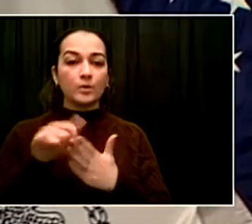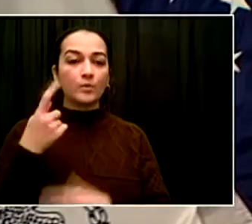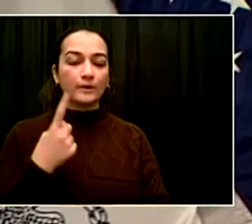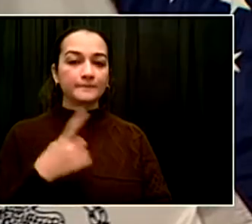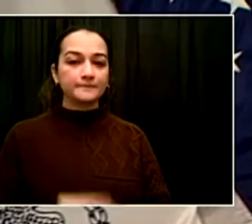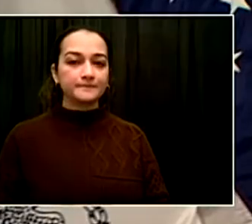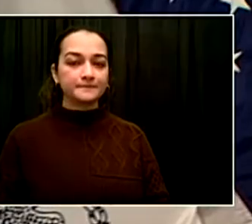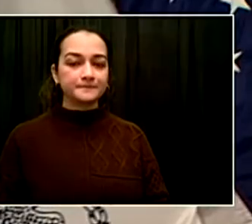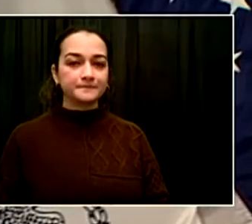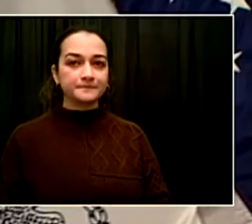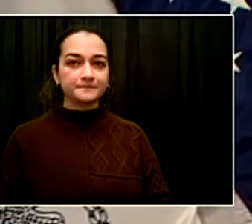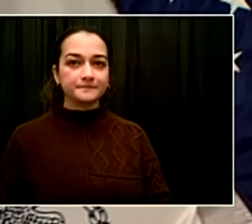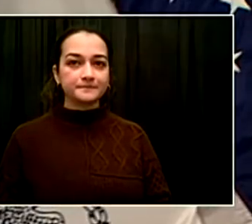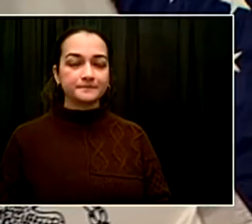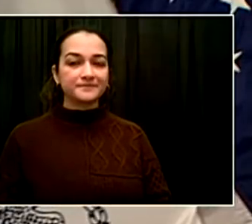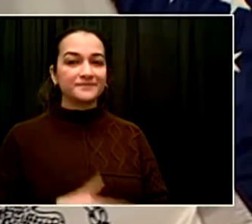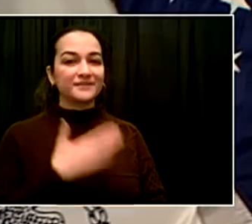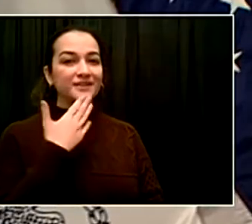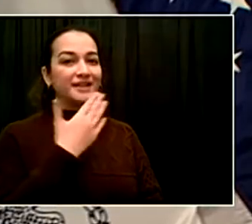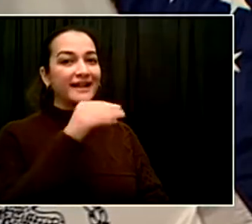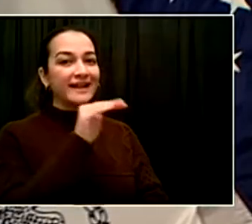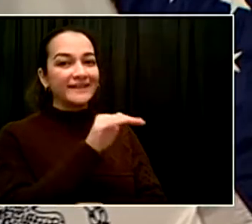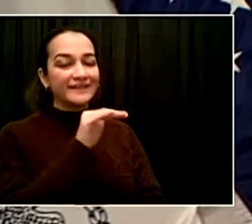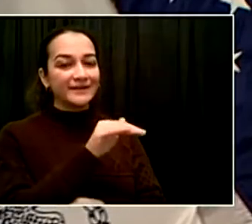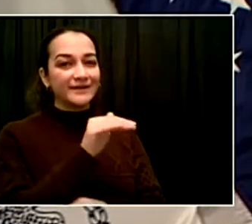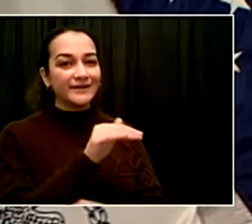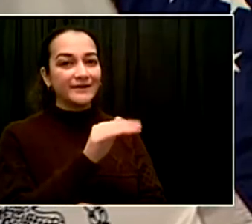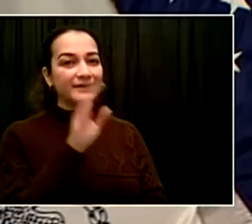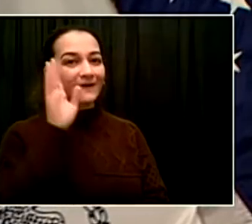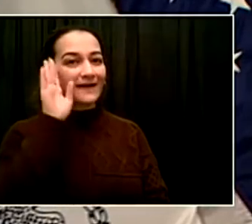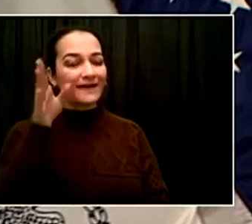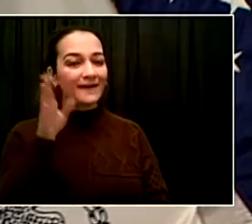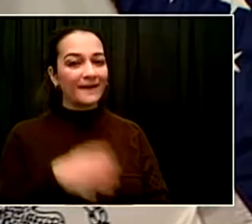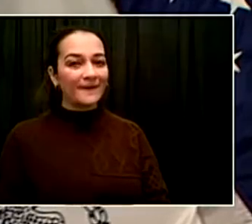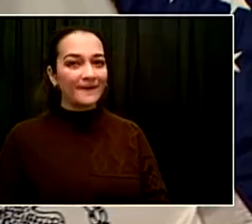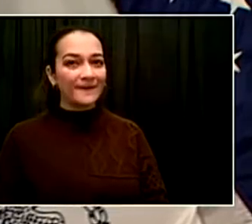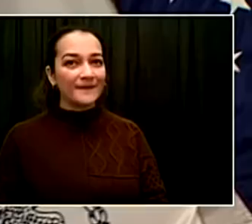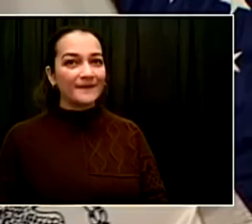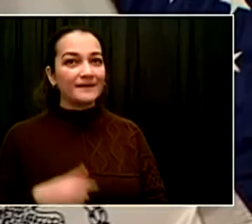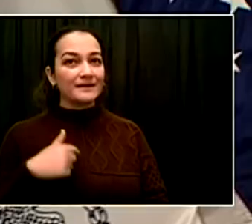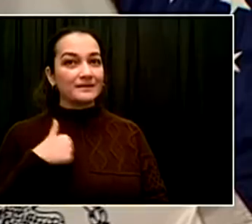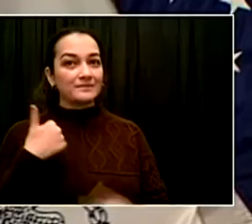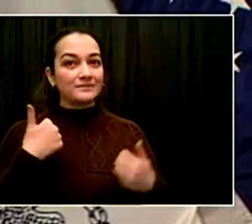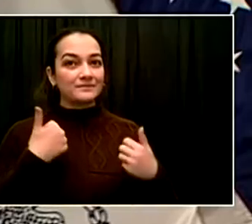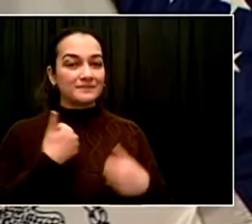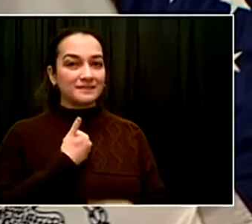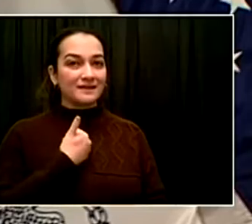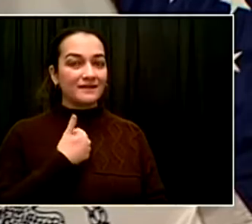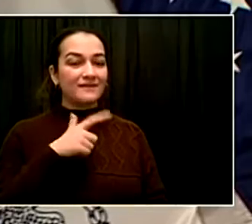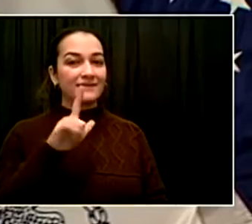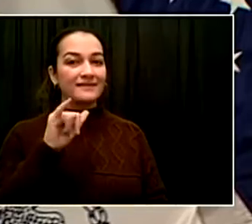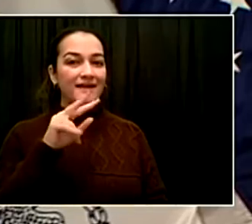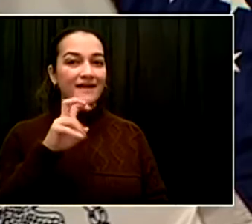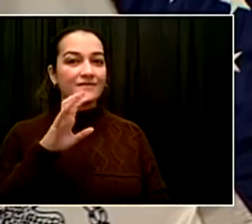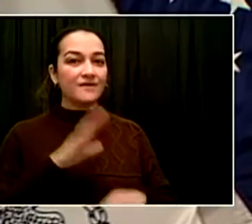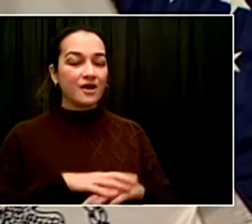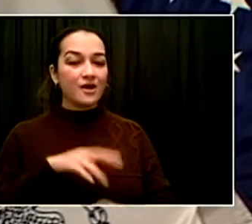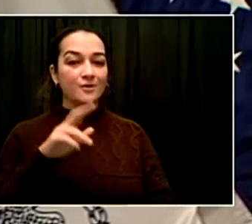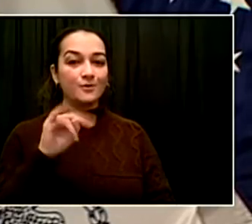GO AHEAD. LIVE ON NEW YORK ONE AND